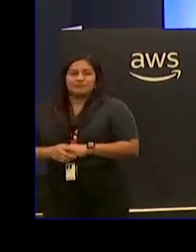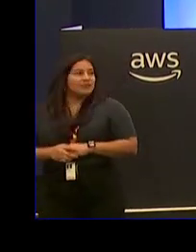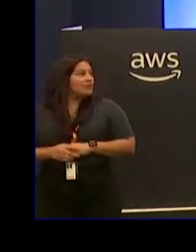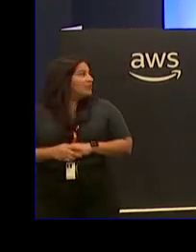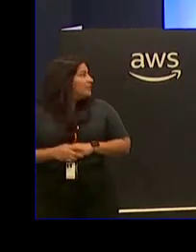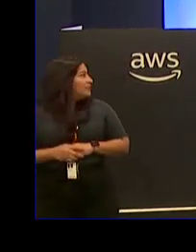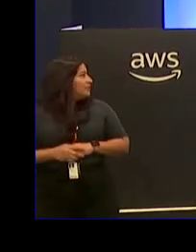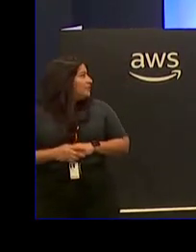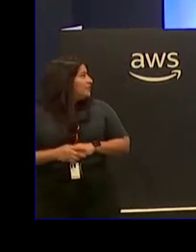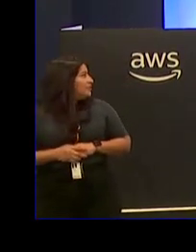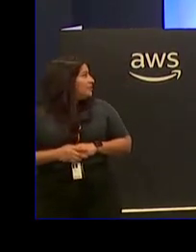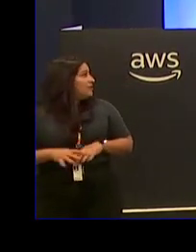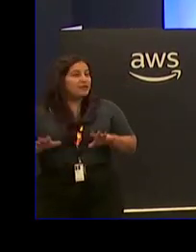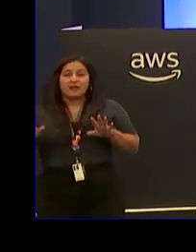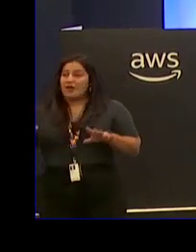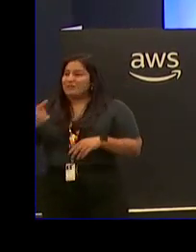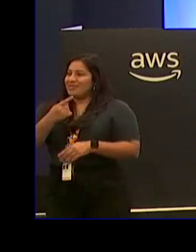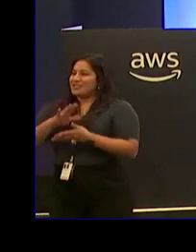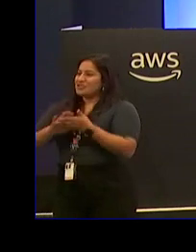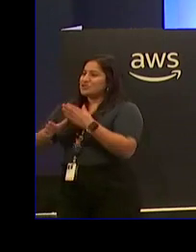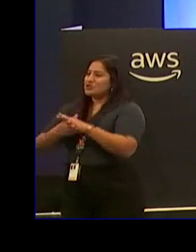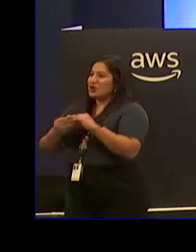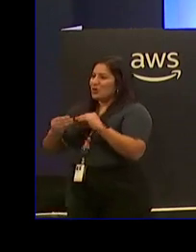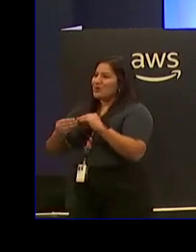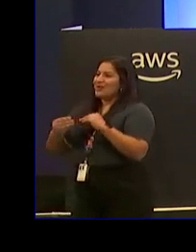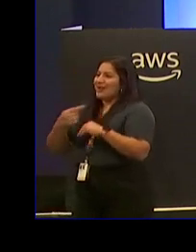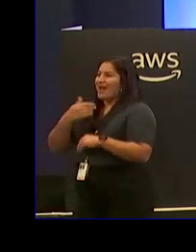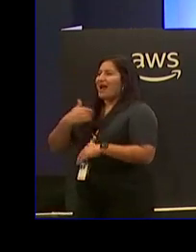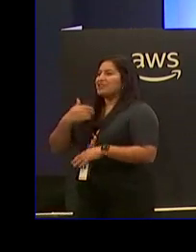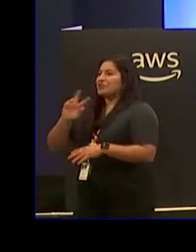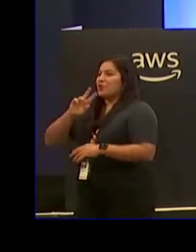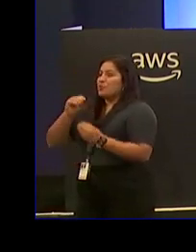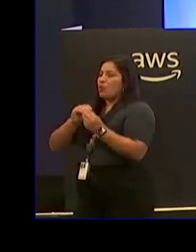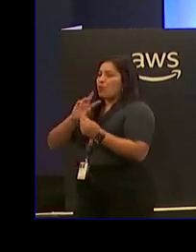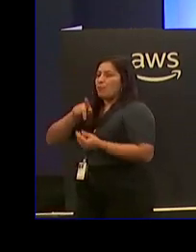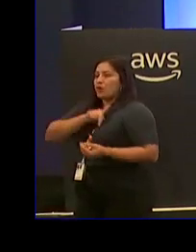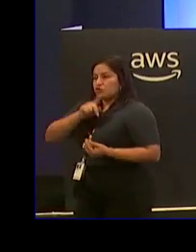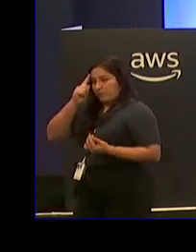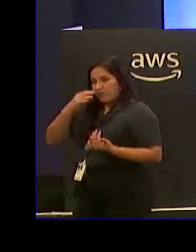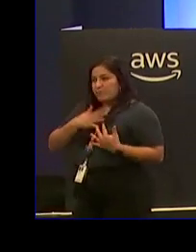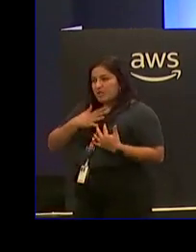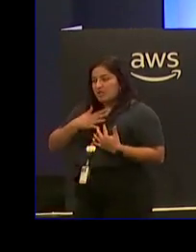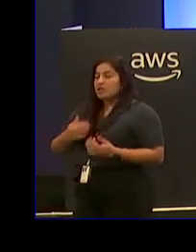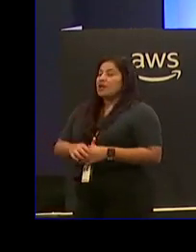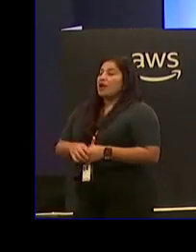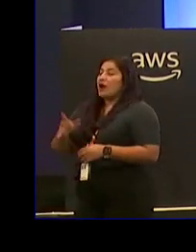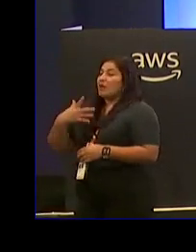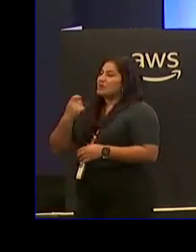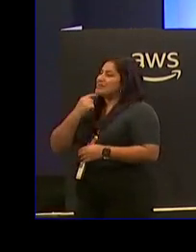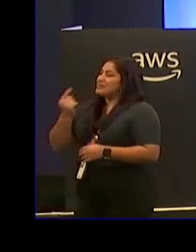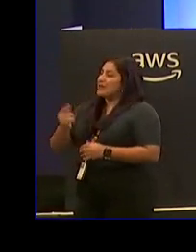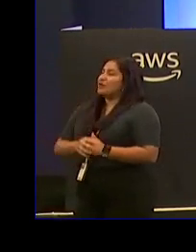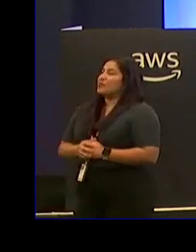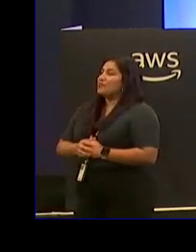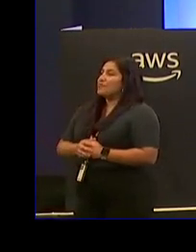Now, this story has a rather personal resonance to me. Let me tell you about David.